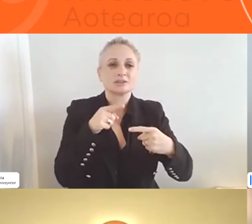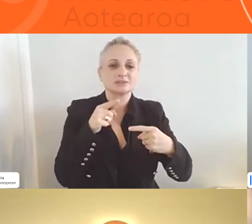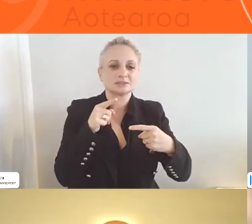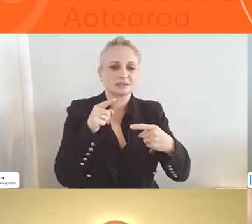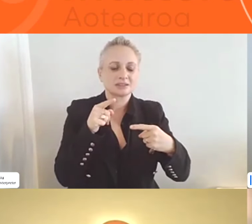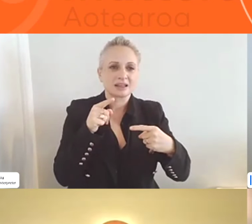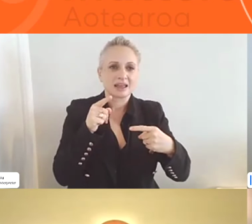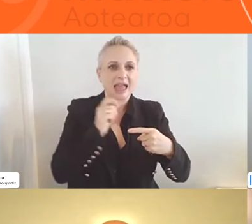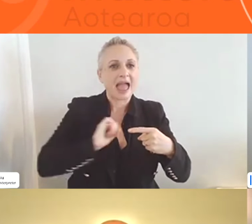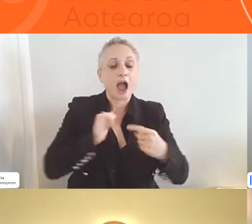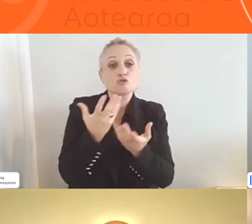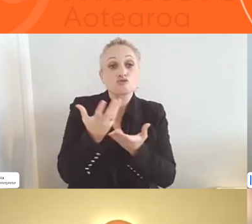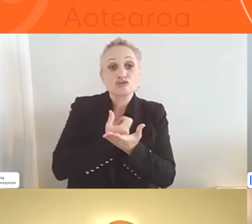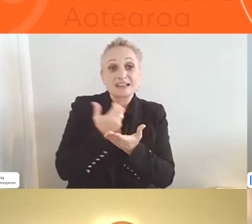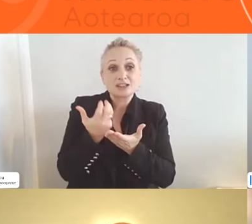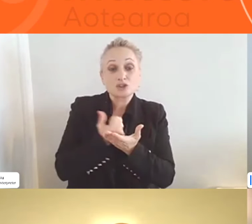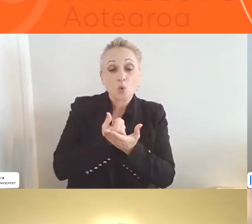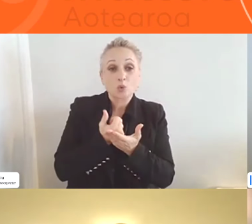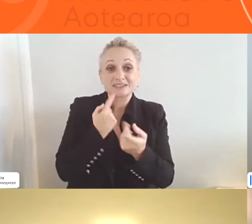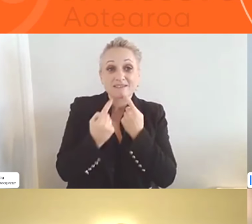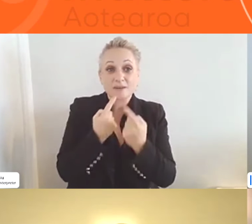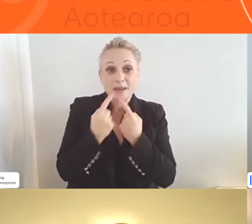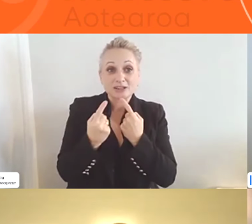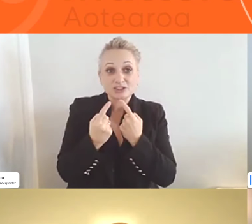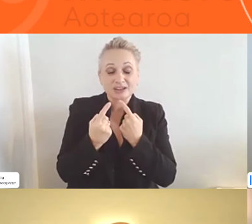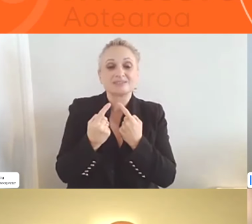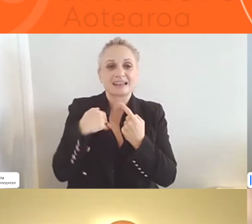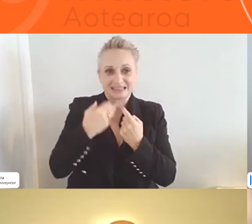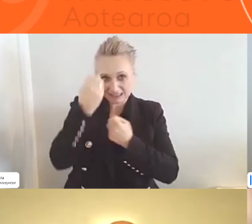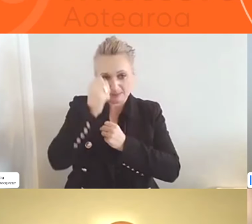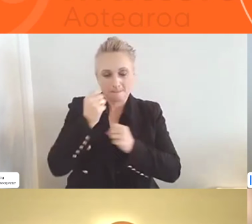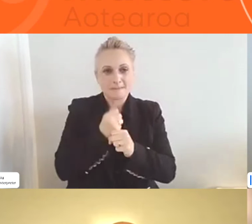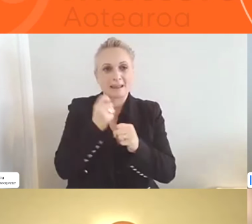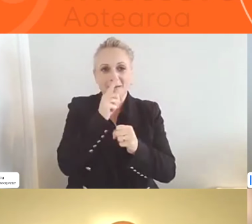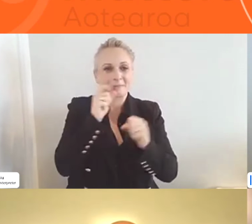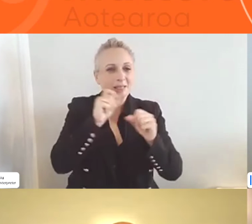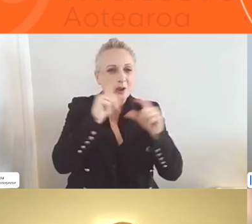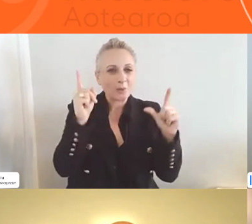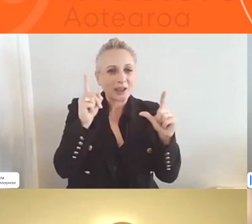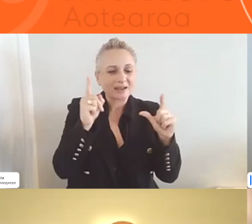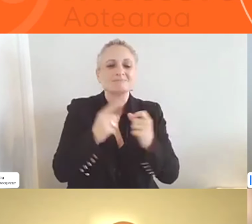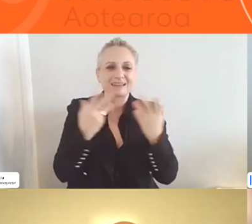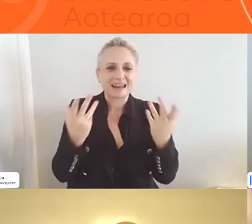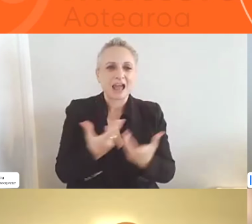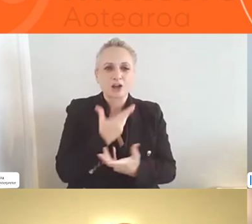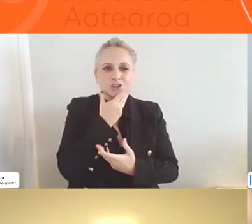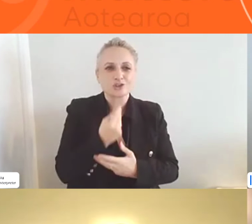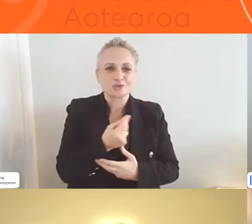and use it. Thank you. Rightio, cheers Bruce. You brought up doorways